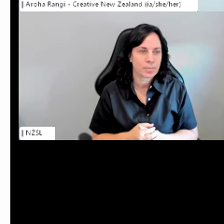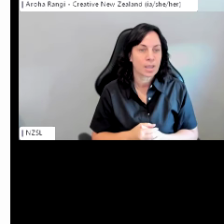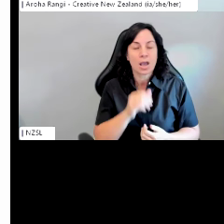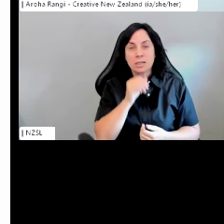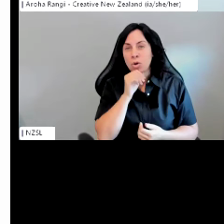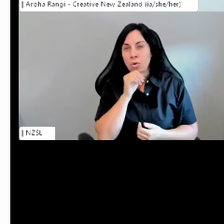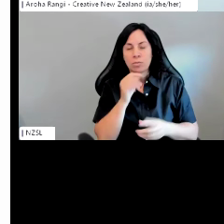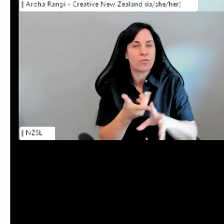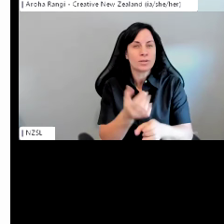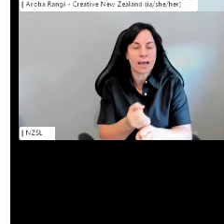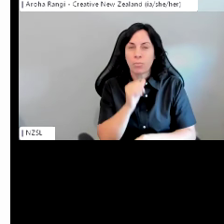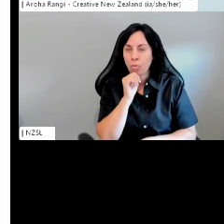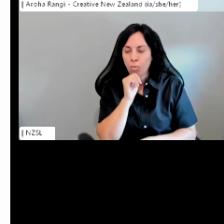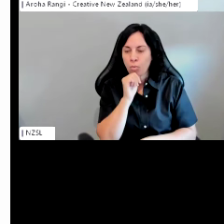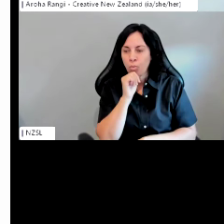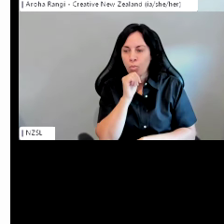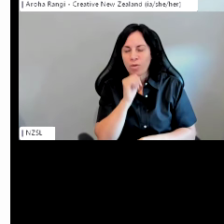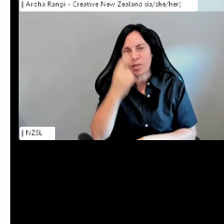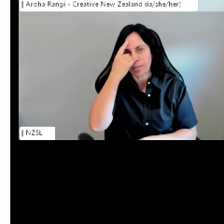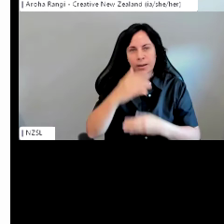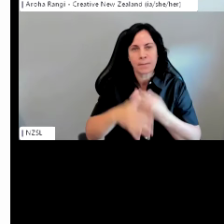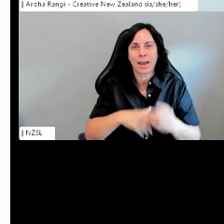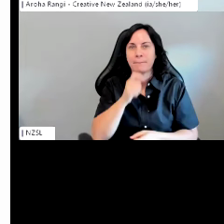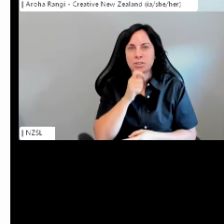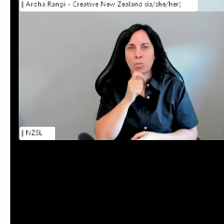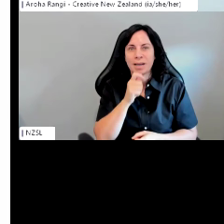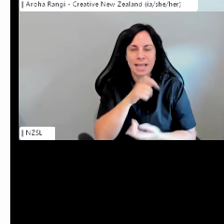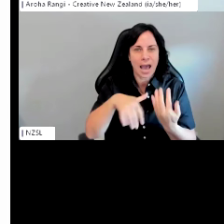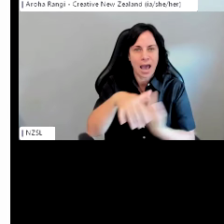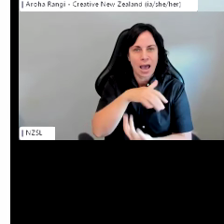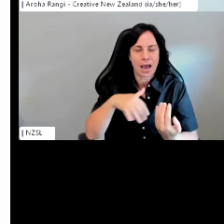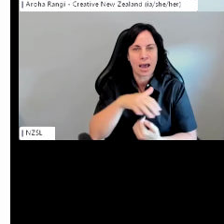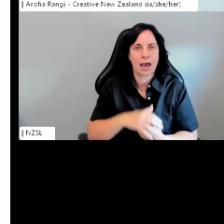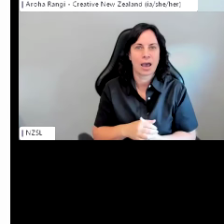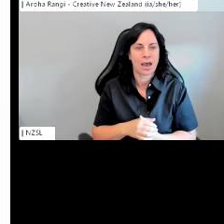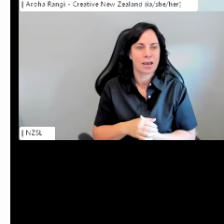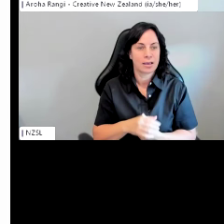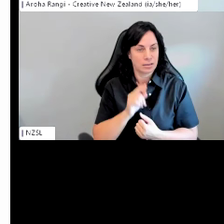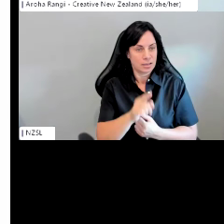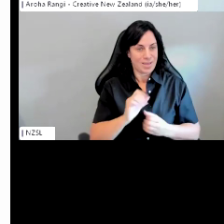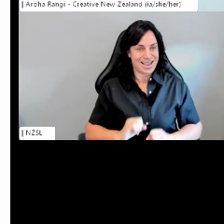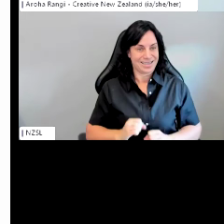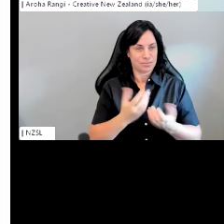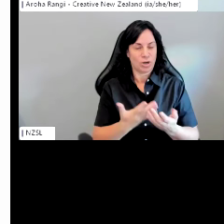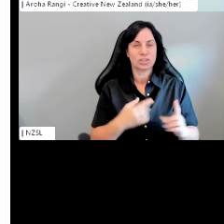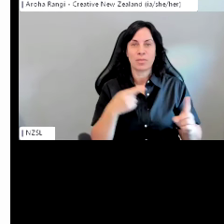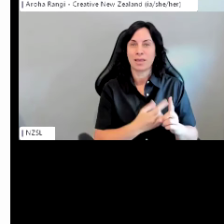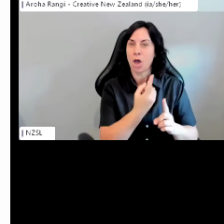like social media media. Um, Expression are the only group here that actually like Facebook. So,